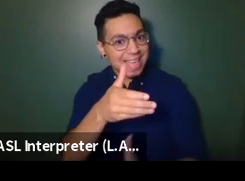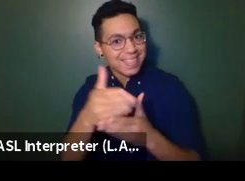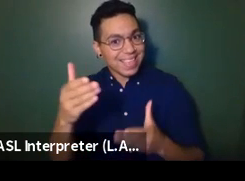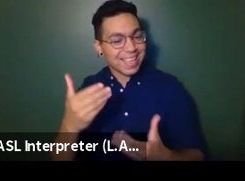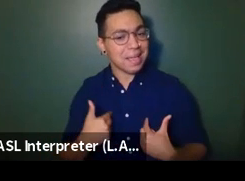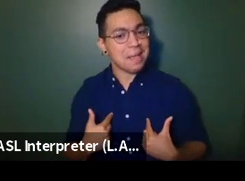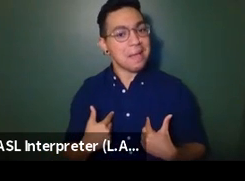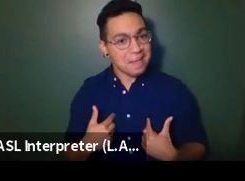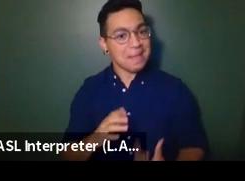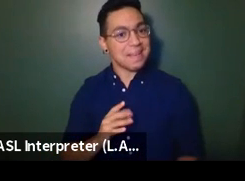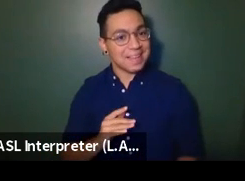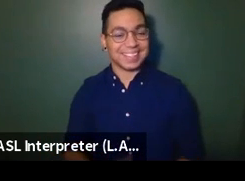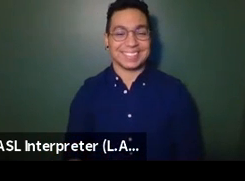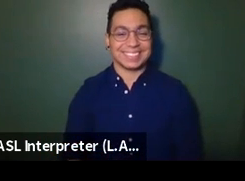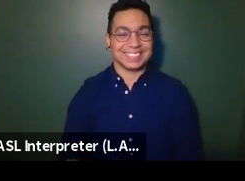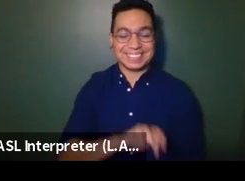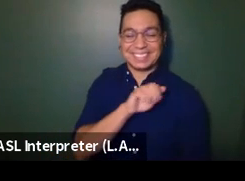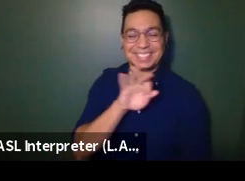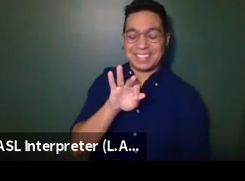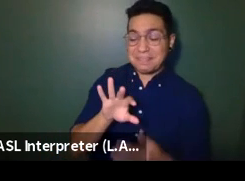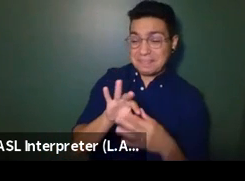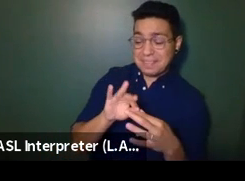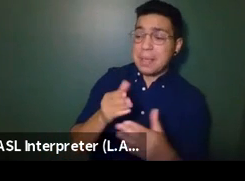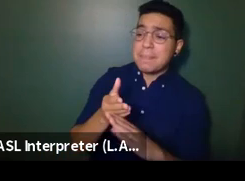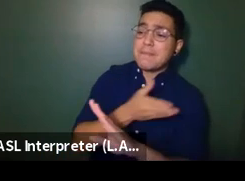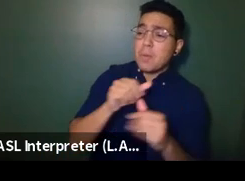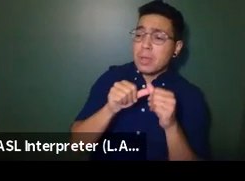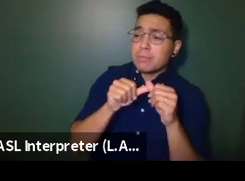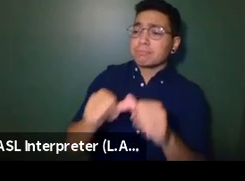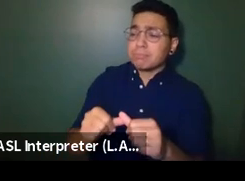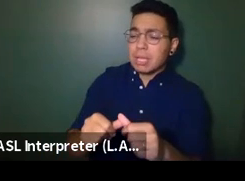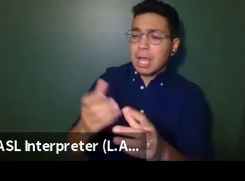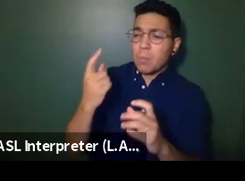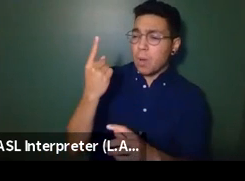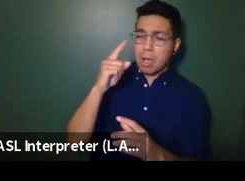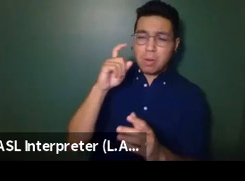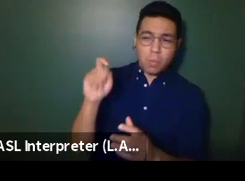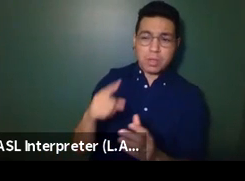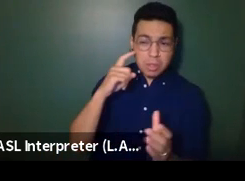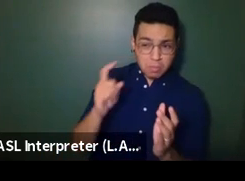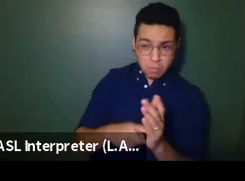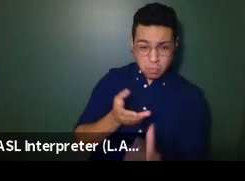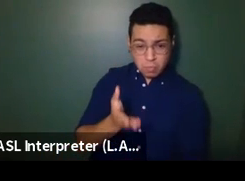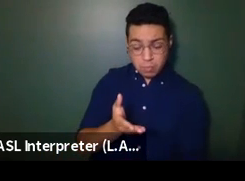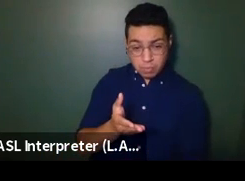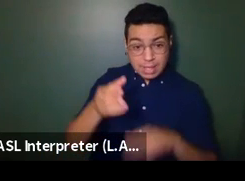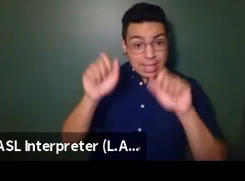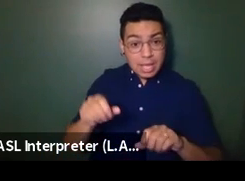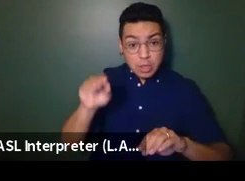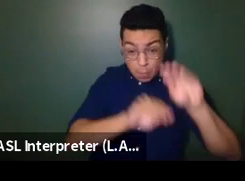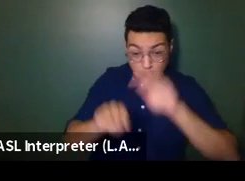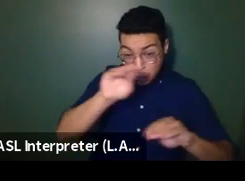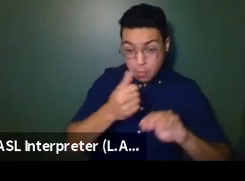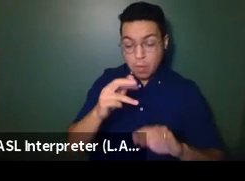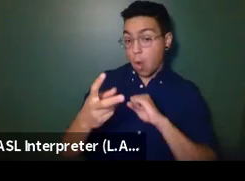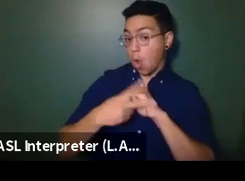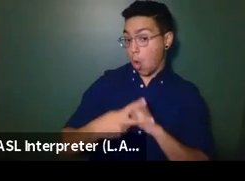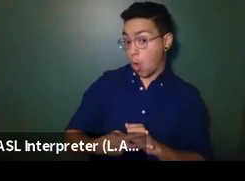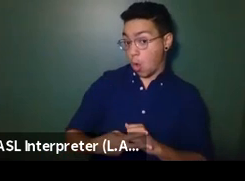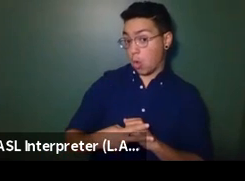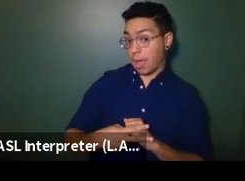Andrew Hickman: Katherine before moving on, I did get a question in the chat. "Is there a way to move or archive assignments wants to do to help with organization?"